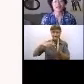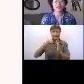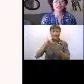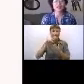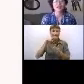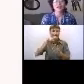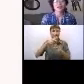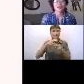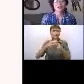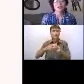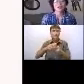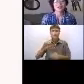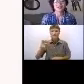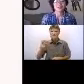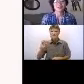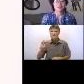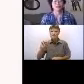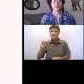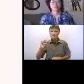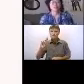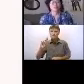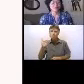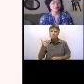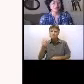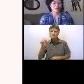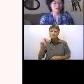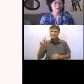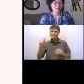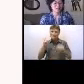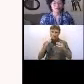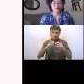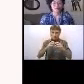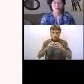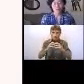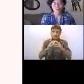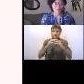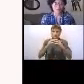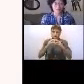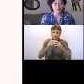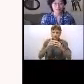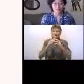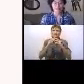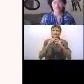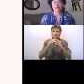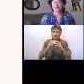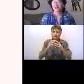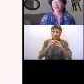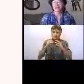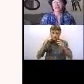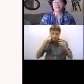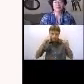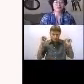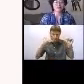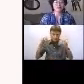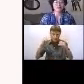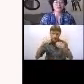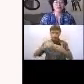of your anti-racist framework, as well as your community building, because this is an